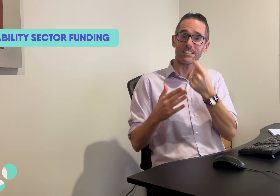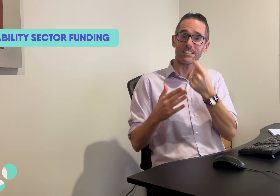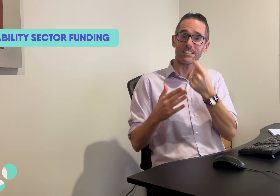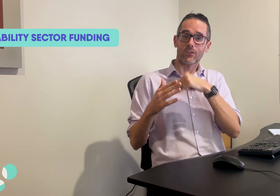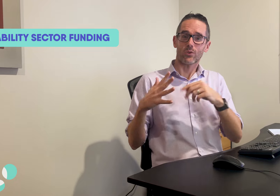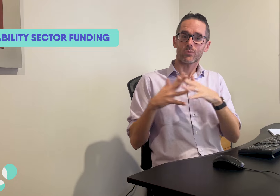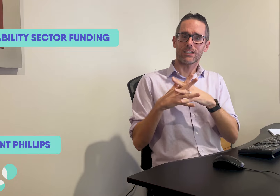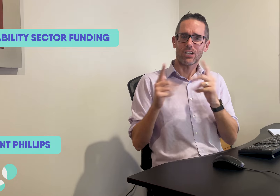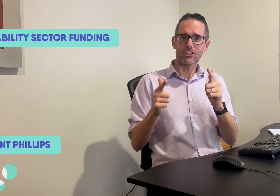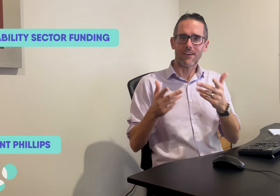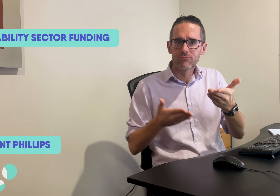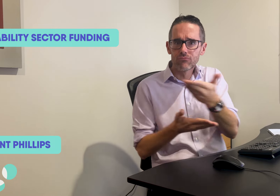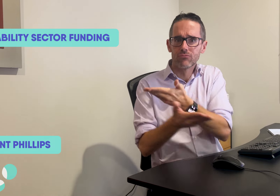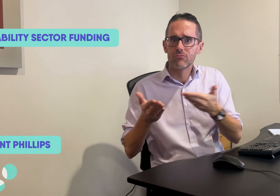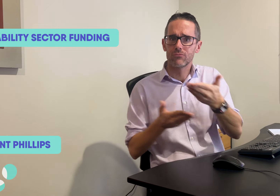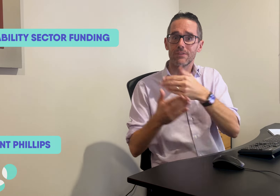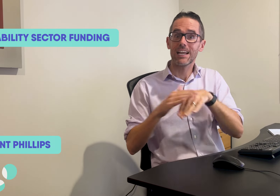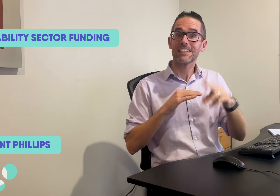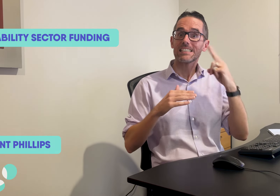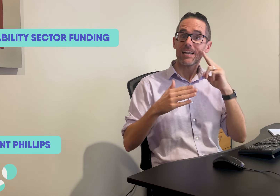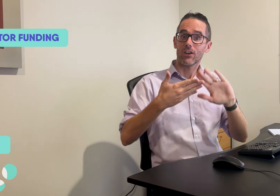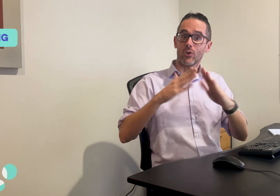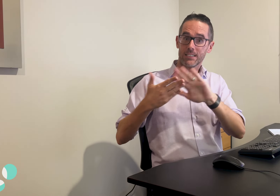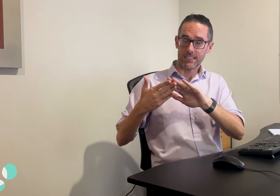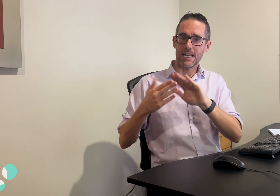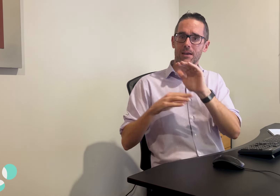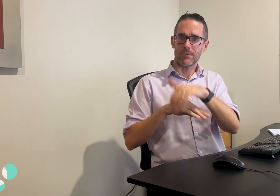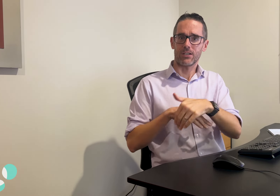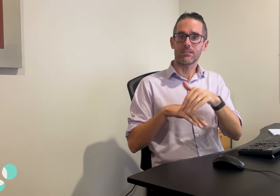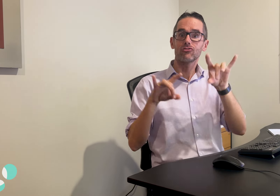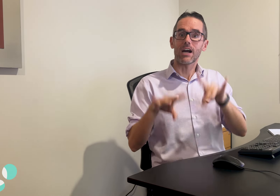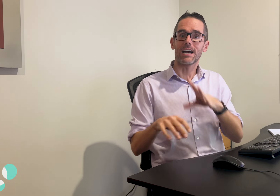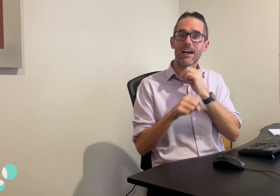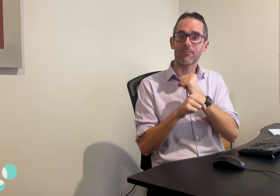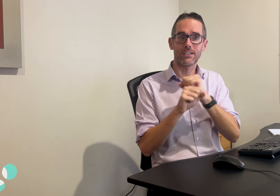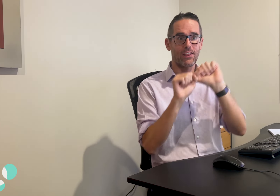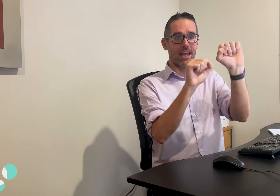The last few weeks has seen a lot of conversation occur in the deaf community